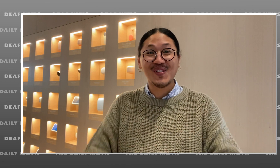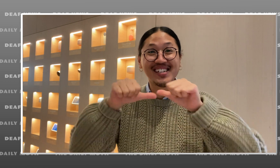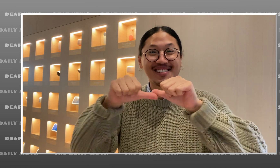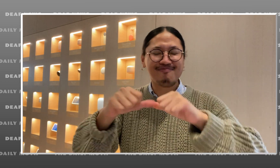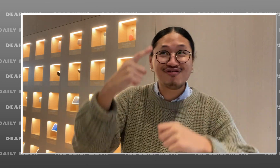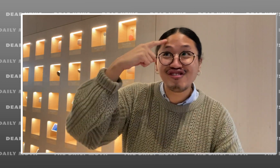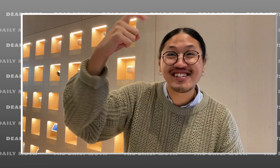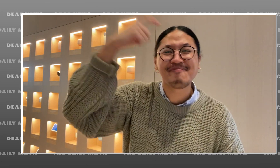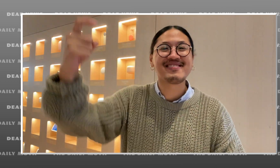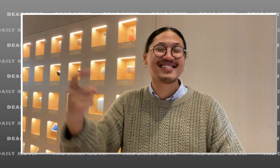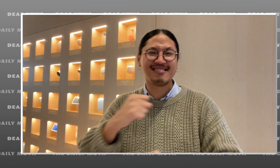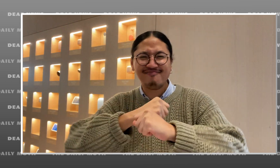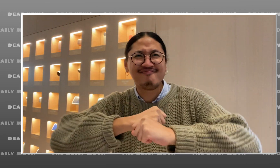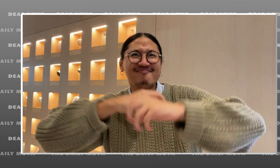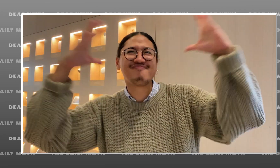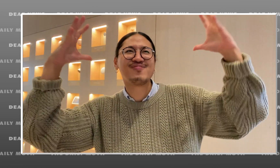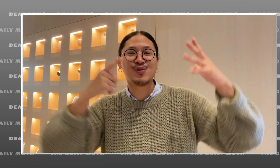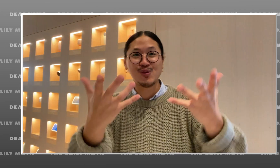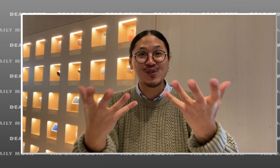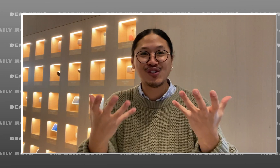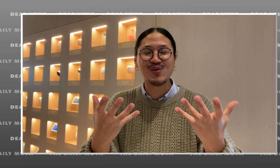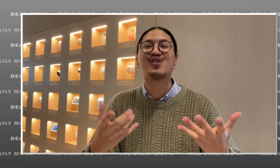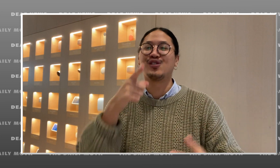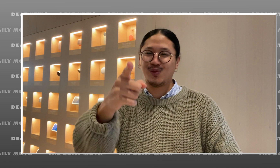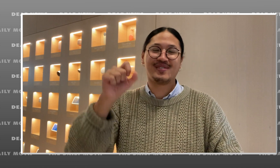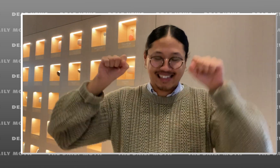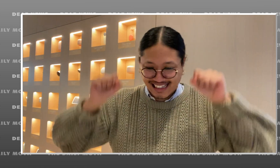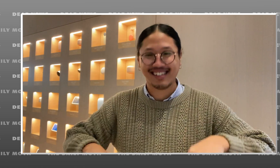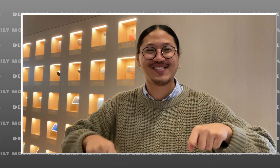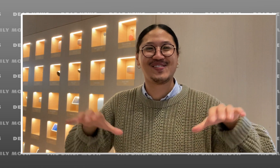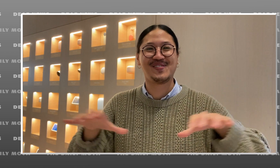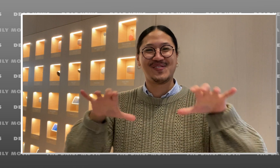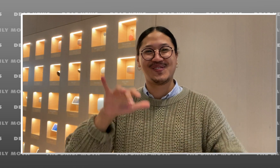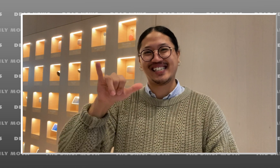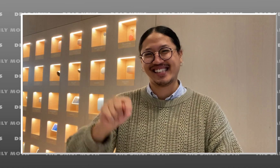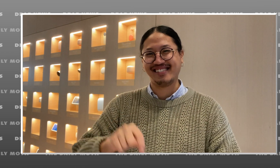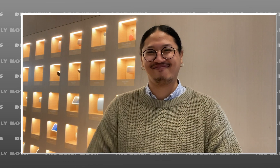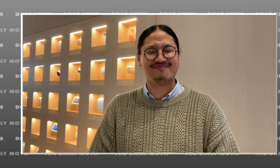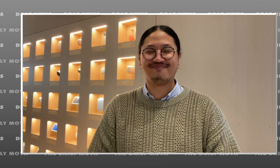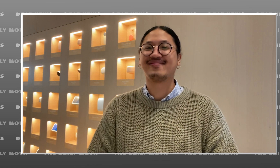So keep on dreaming and visualizing what you want. You can do it!